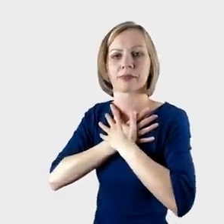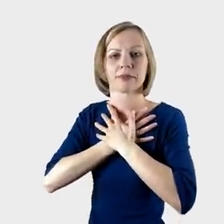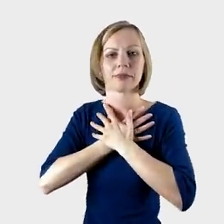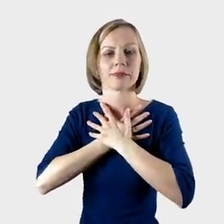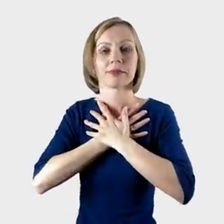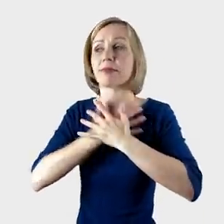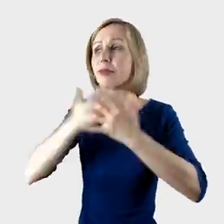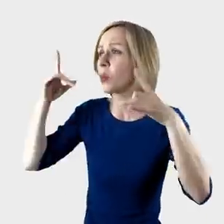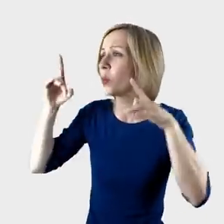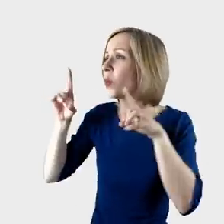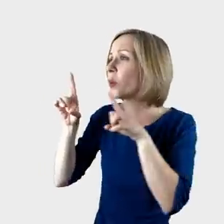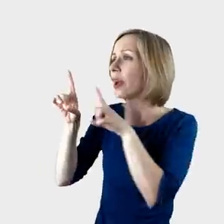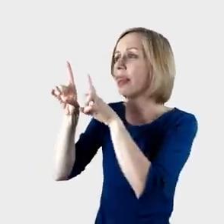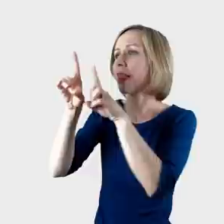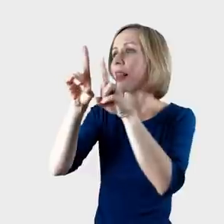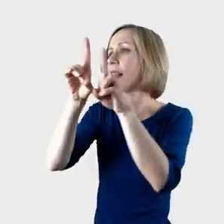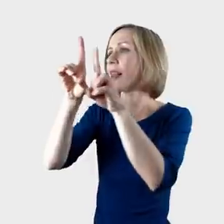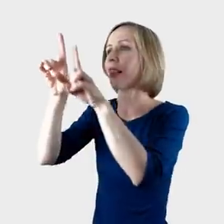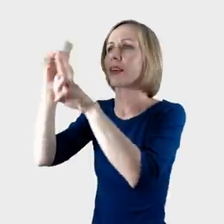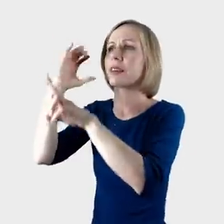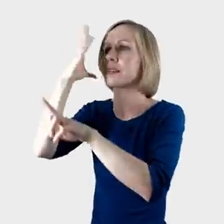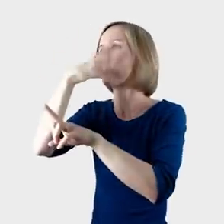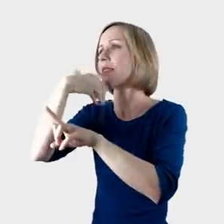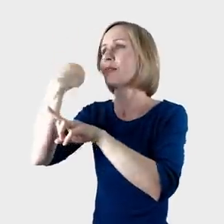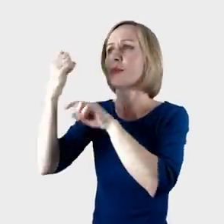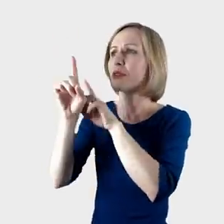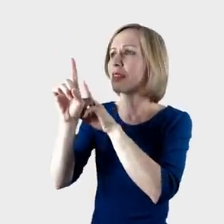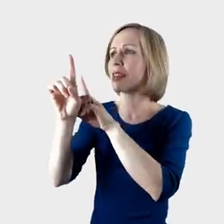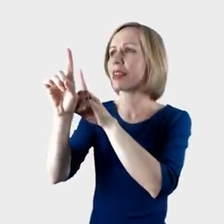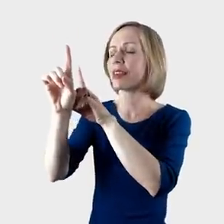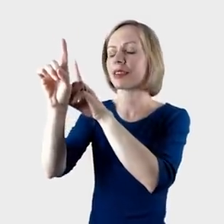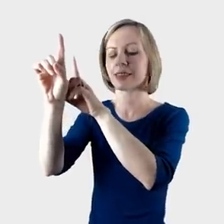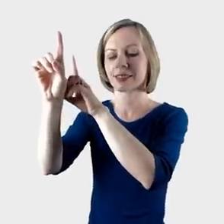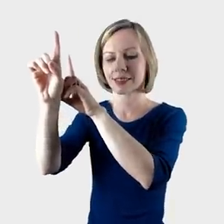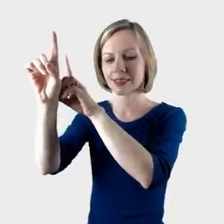And I will soar with you Your Spirit leads me on